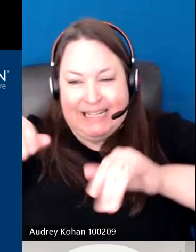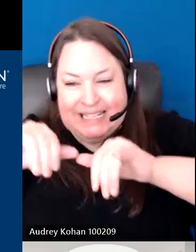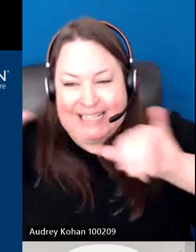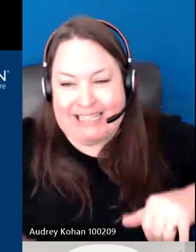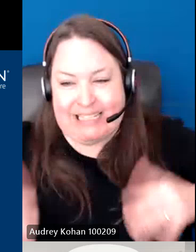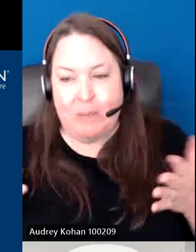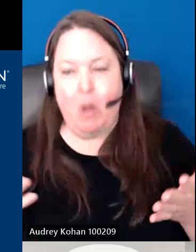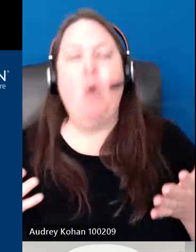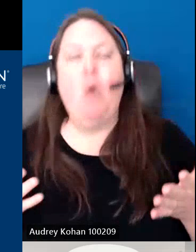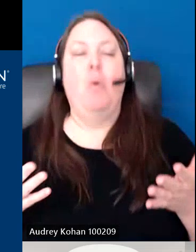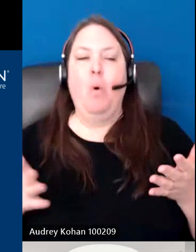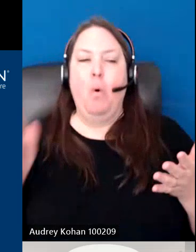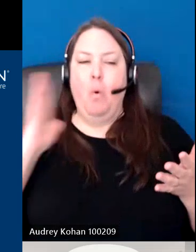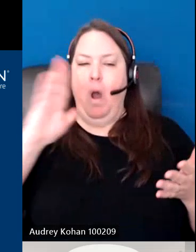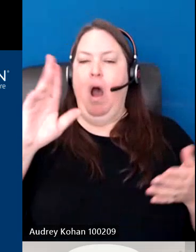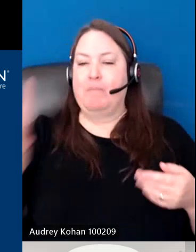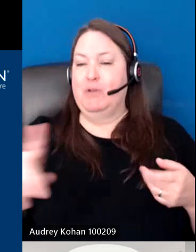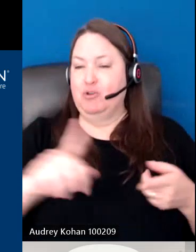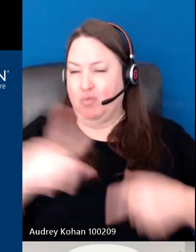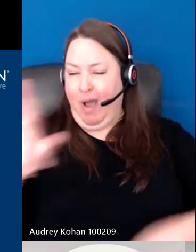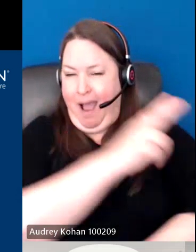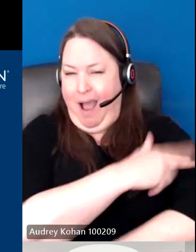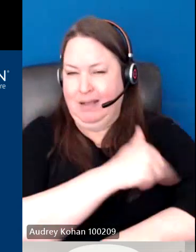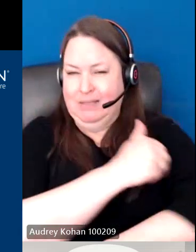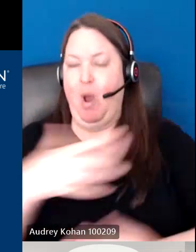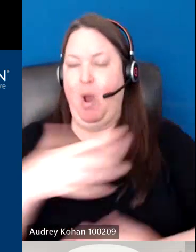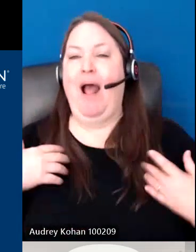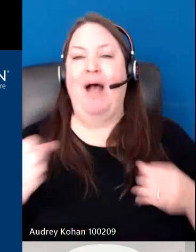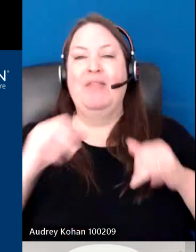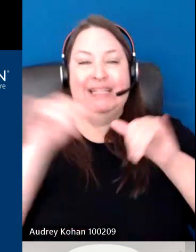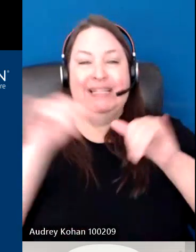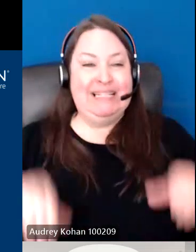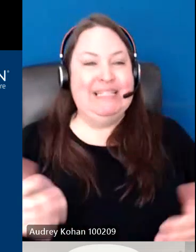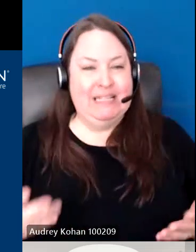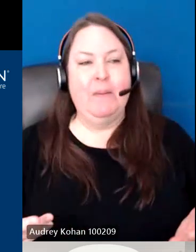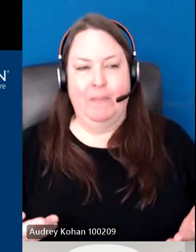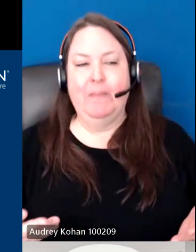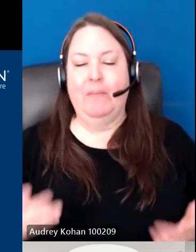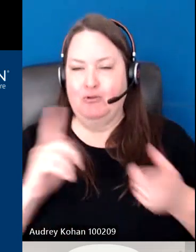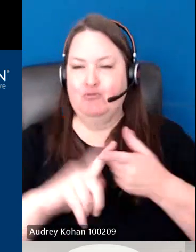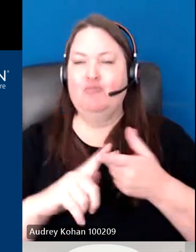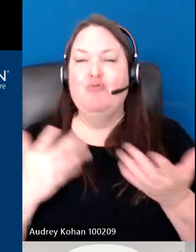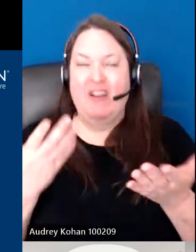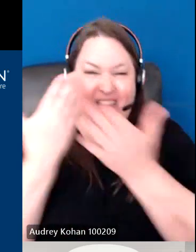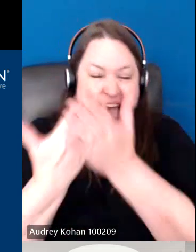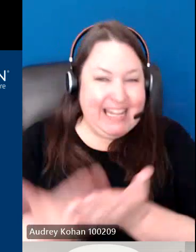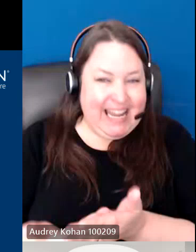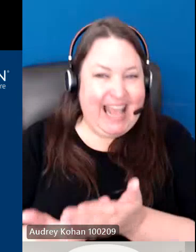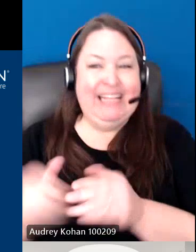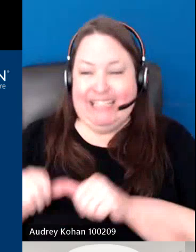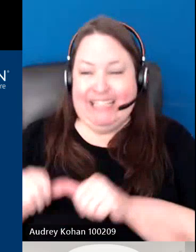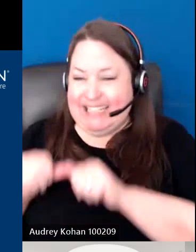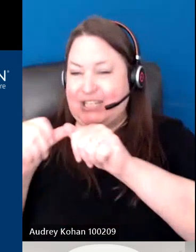it will be up to the hospital or health system to validate to continue to validate and and take